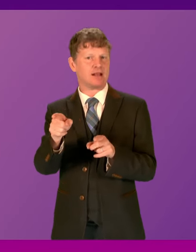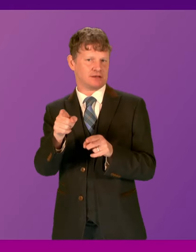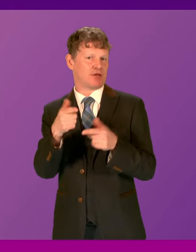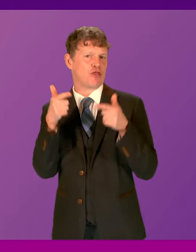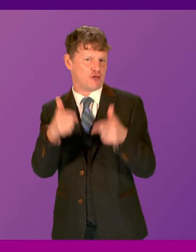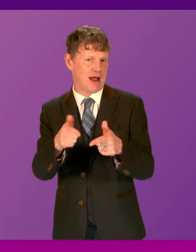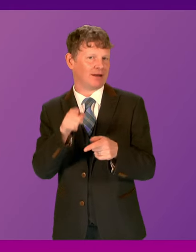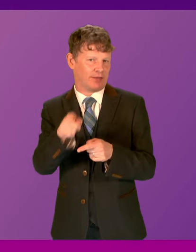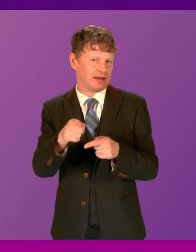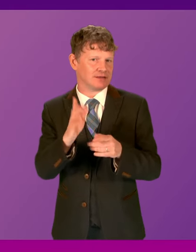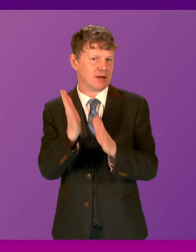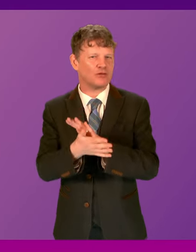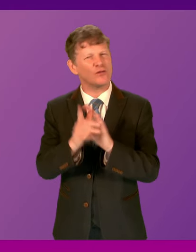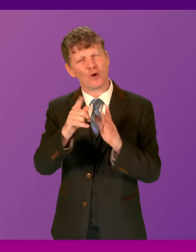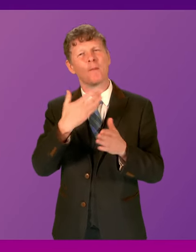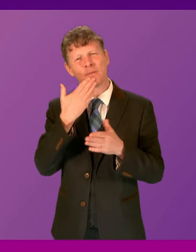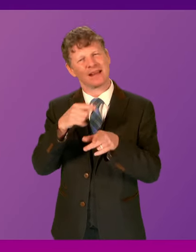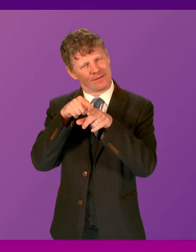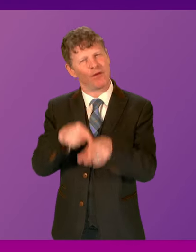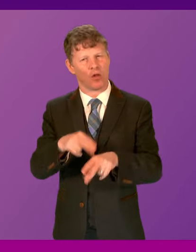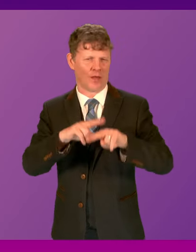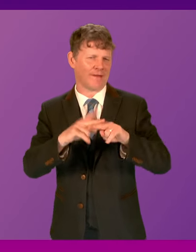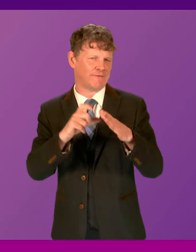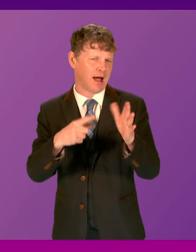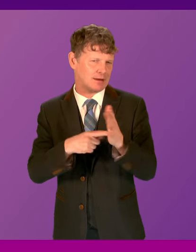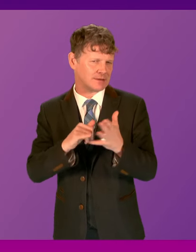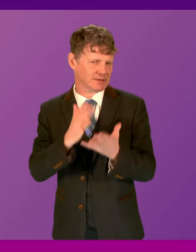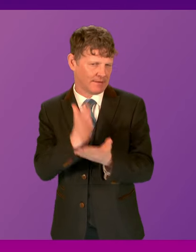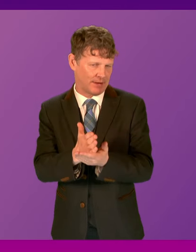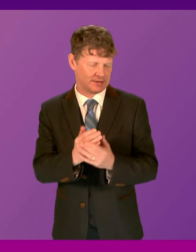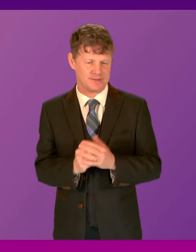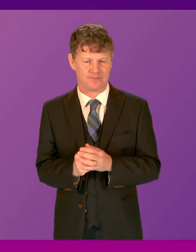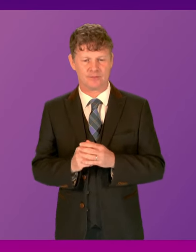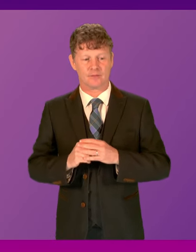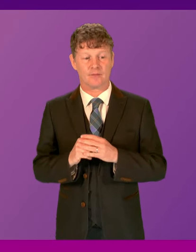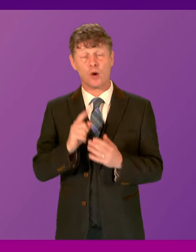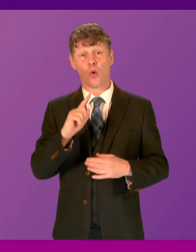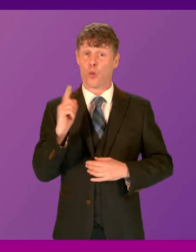Let us stick to the facts. The fact is this: we all purport to be concerned